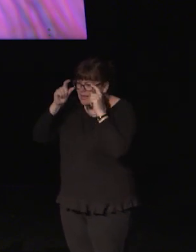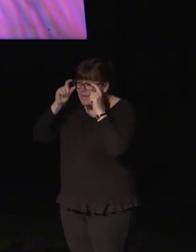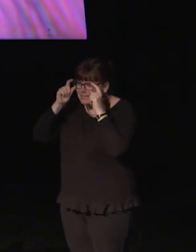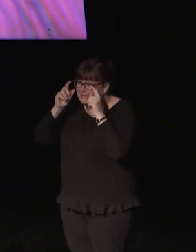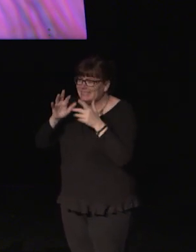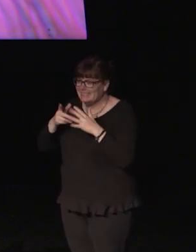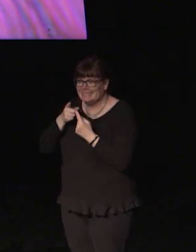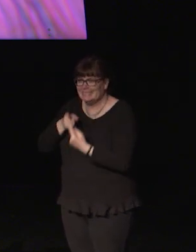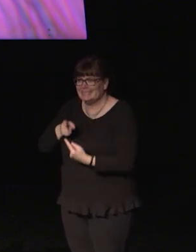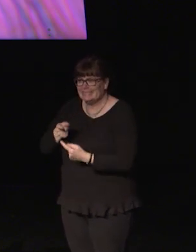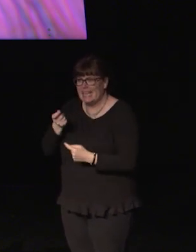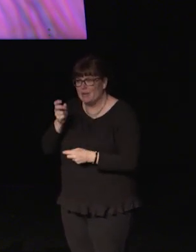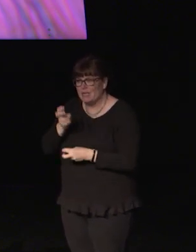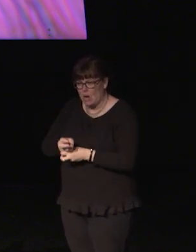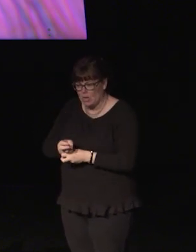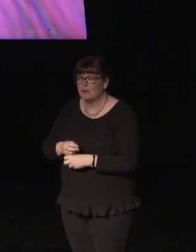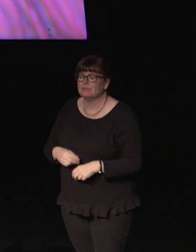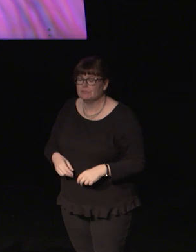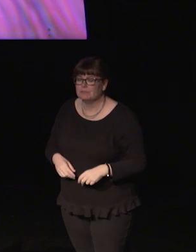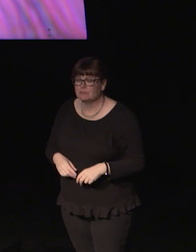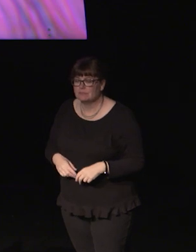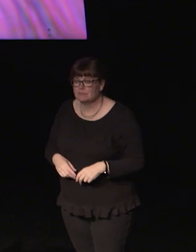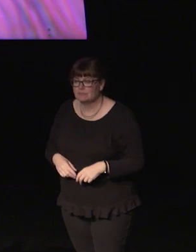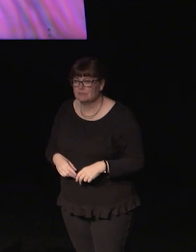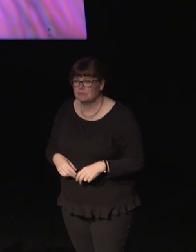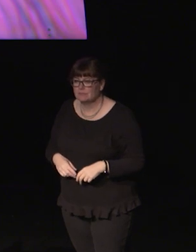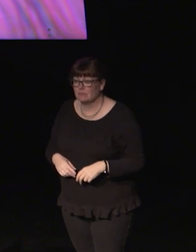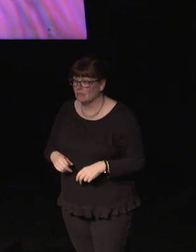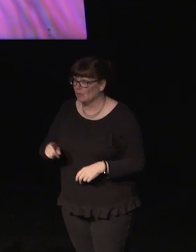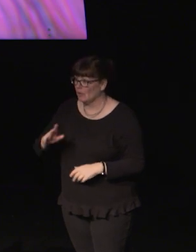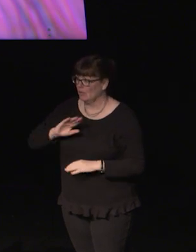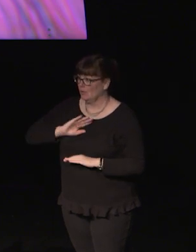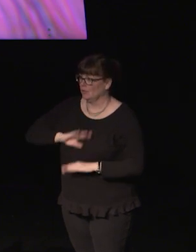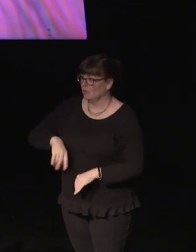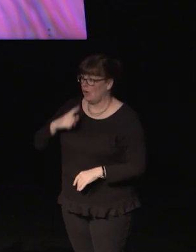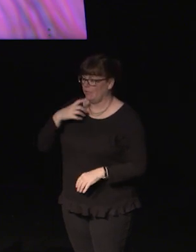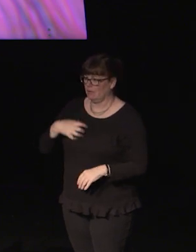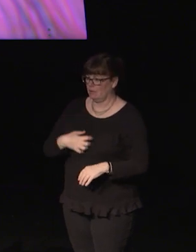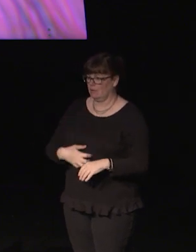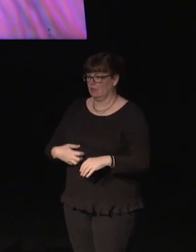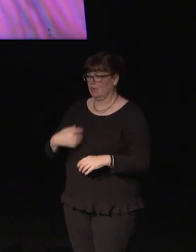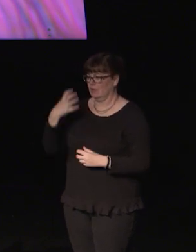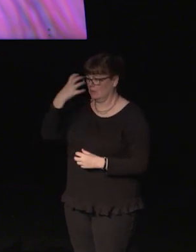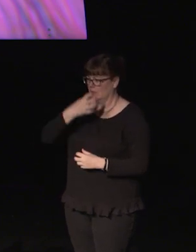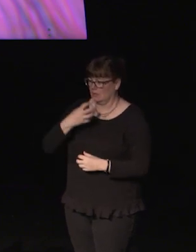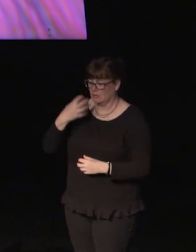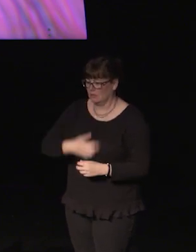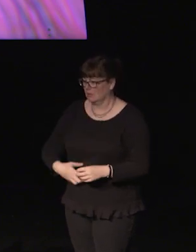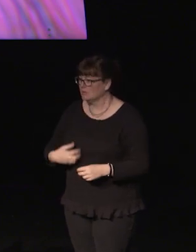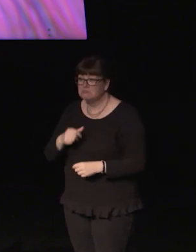I was greatly relieved that I didn't get motion sickness. I thought that would be a problem, but it wasn't. Mhm.